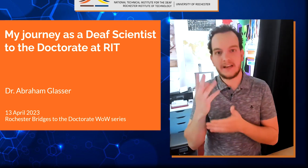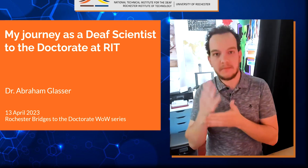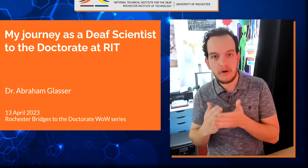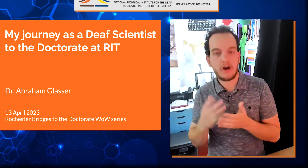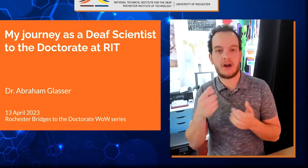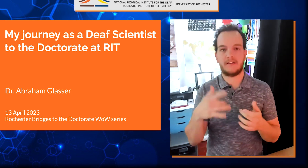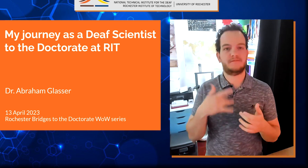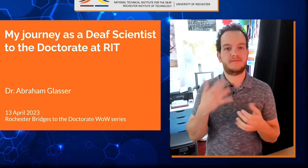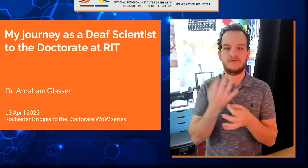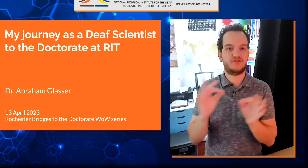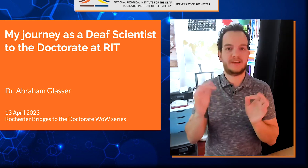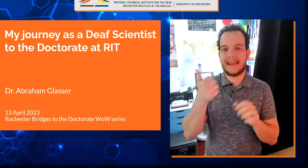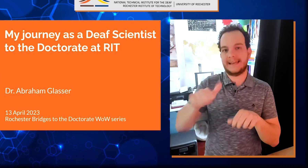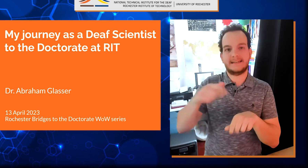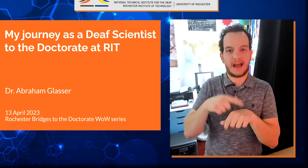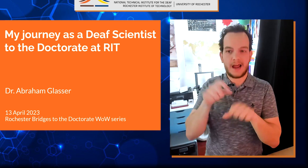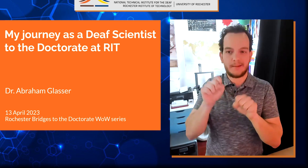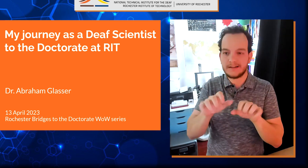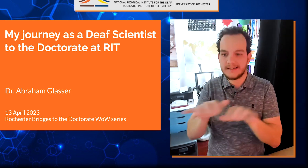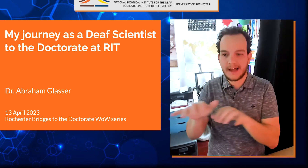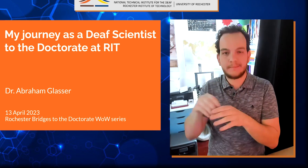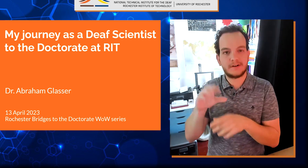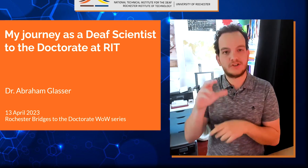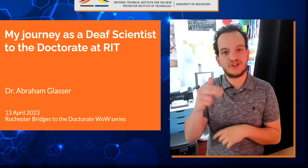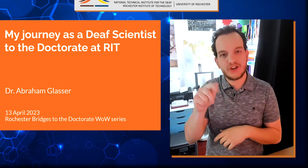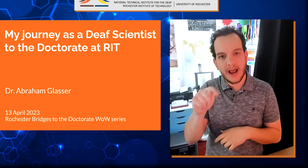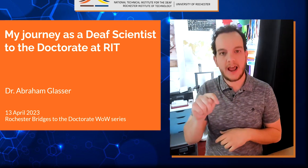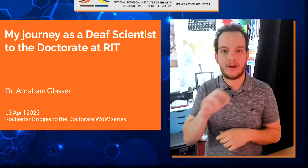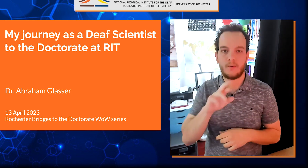to the first and/or second part of my presentation.